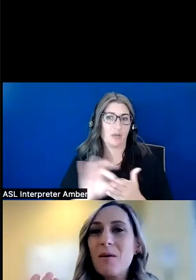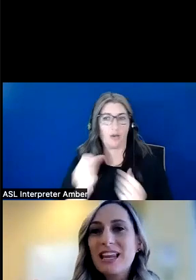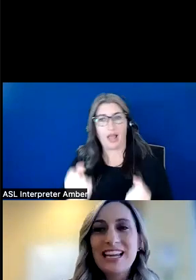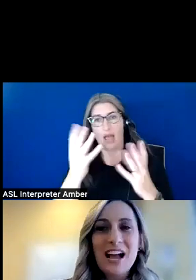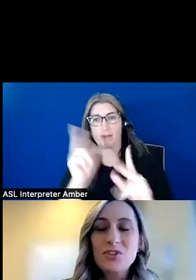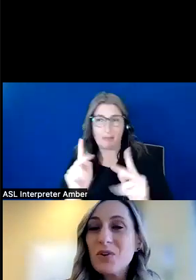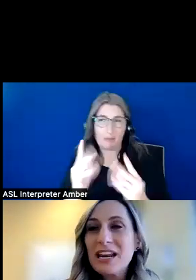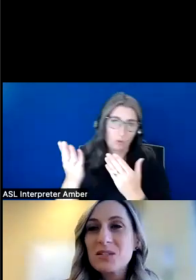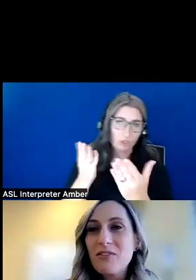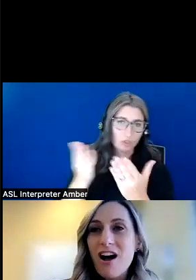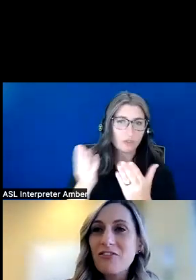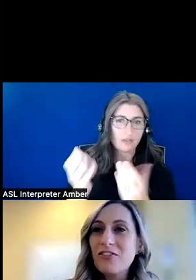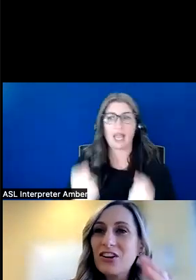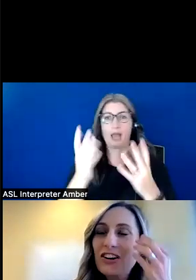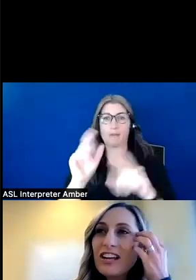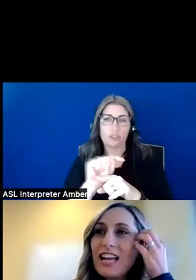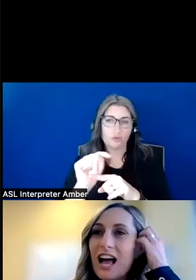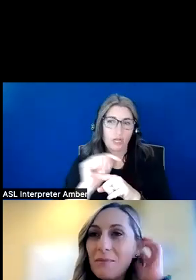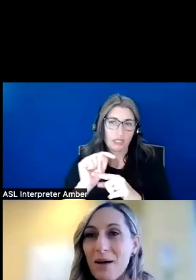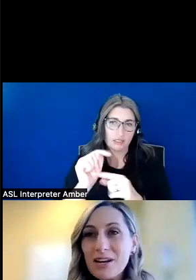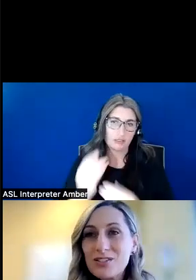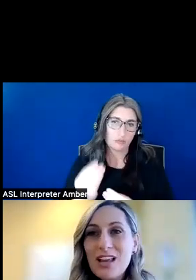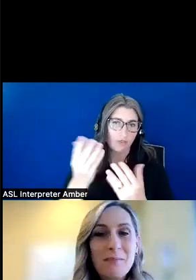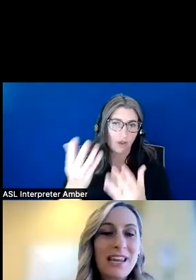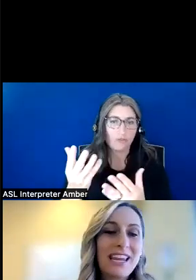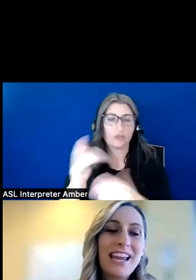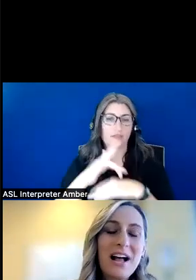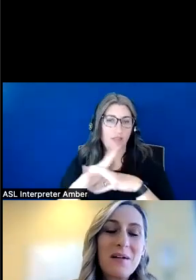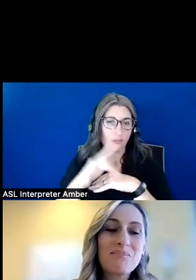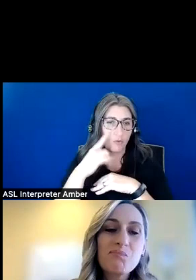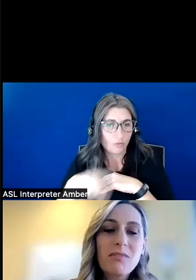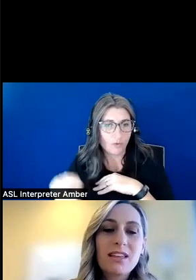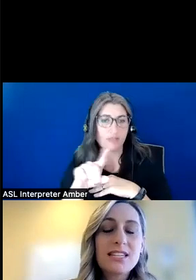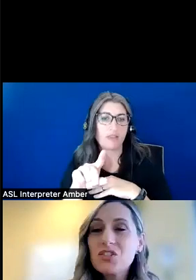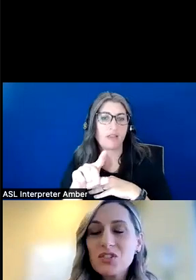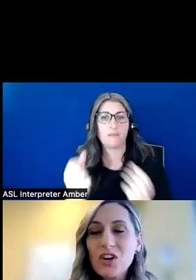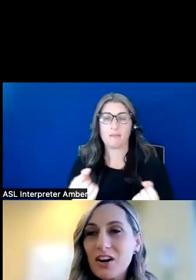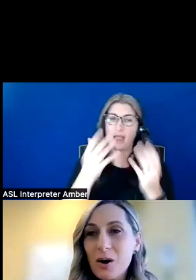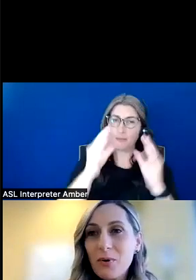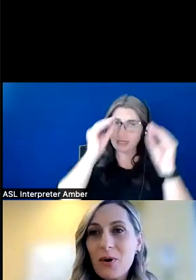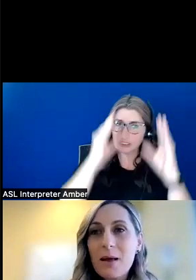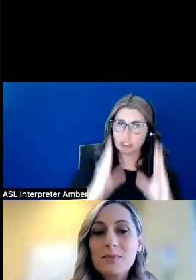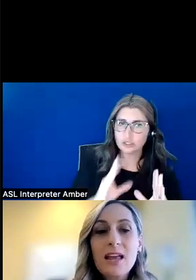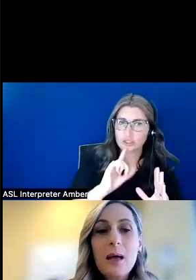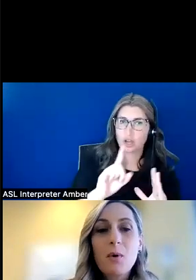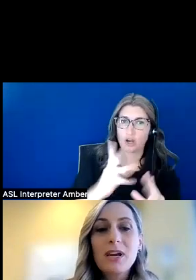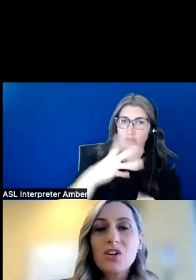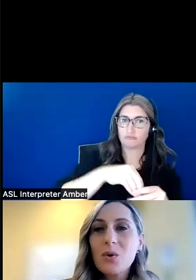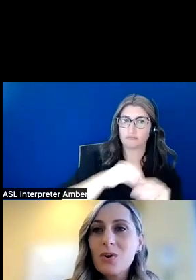how many trainings we've offered, how many teachers are in our programs, but we don't